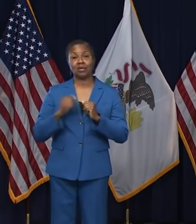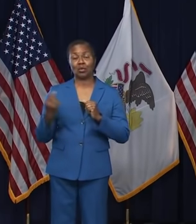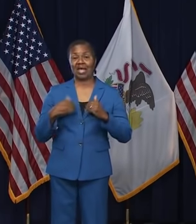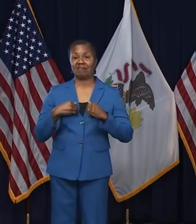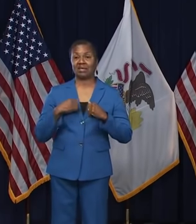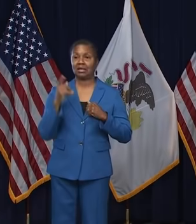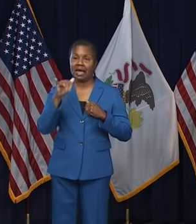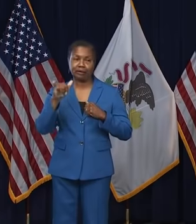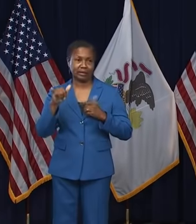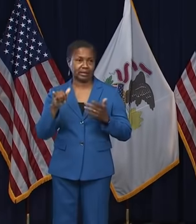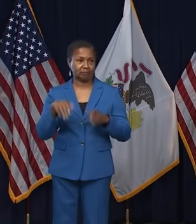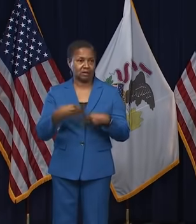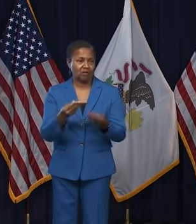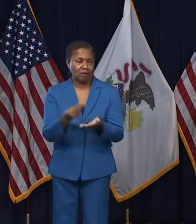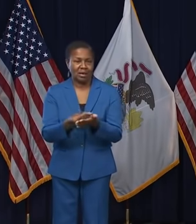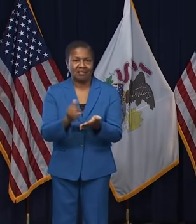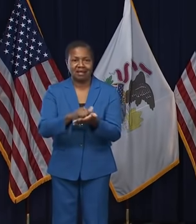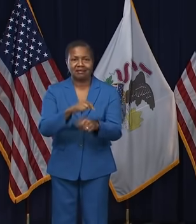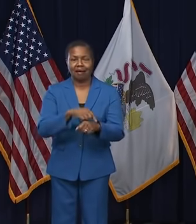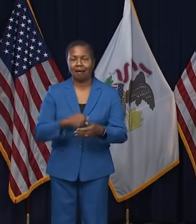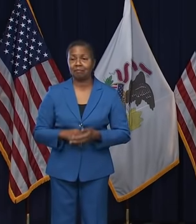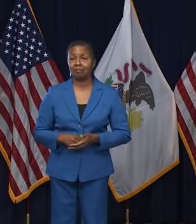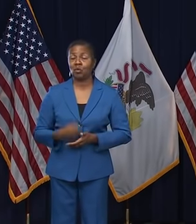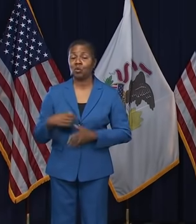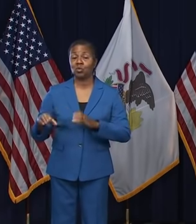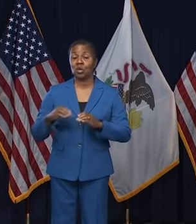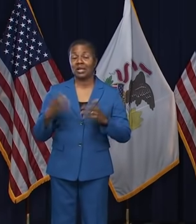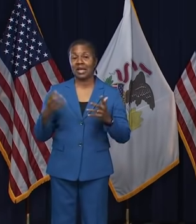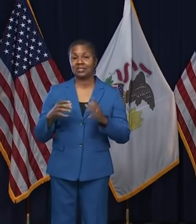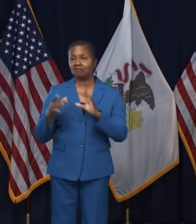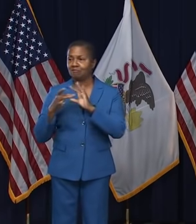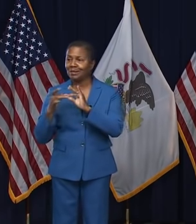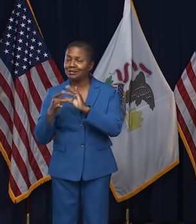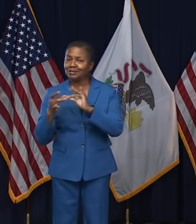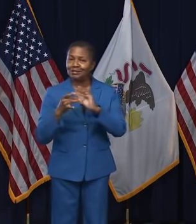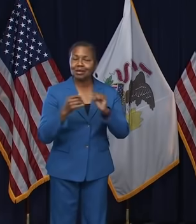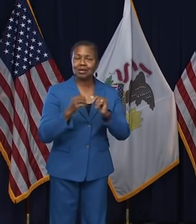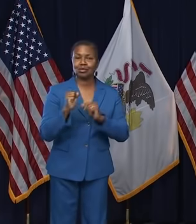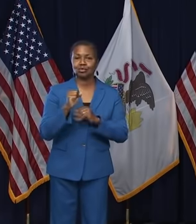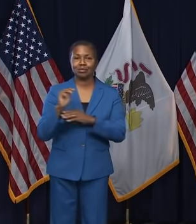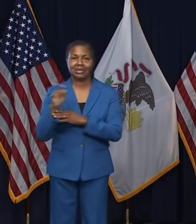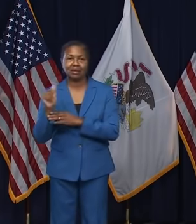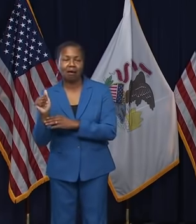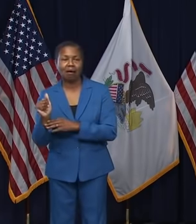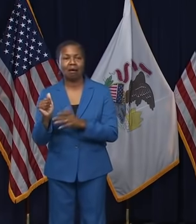people heard about that but we were doing much more than just